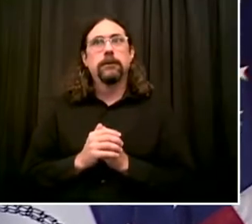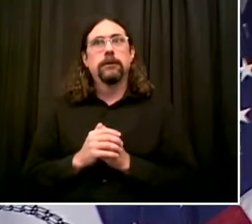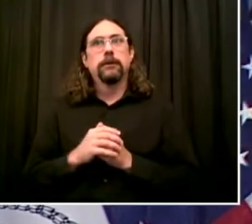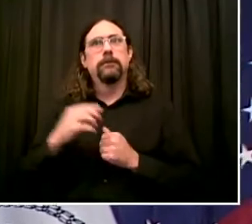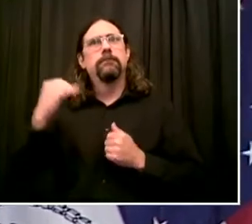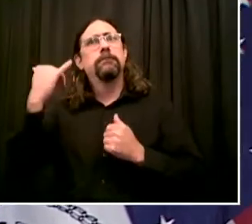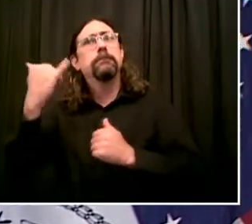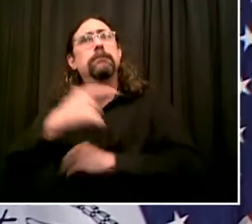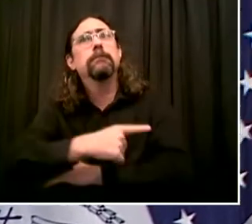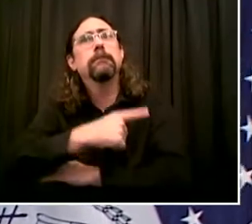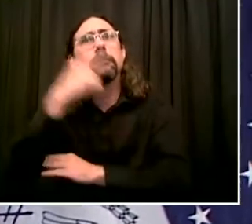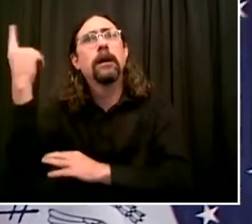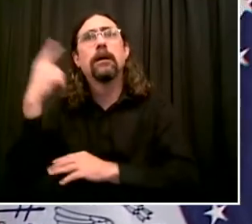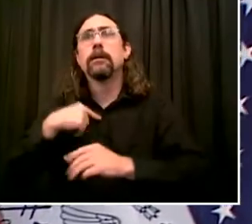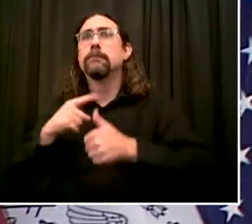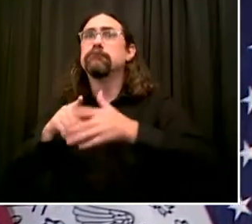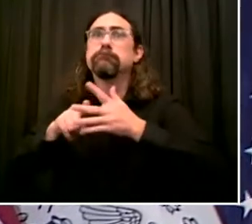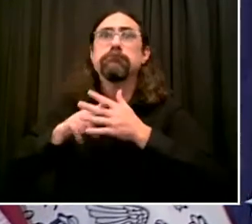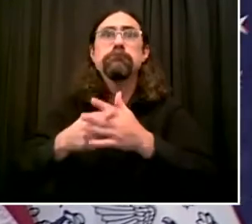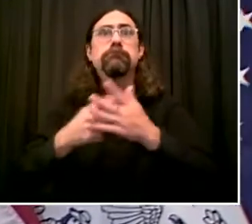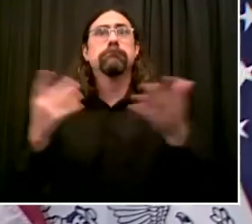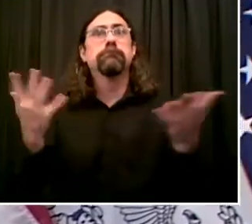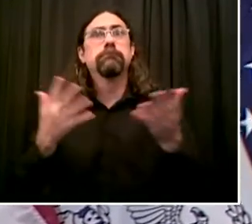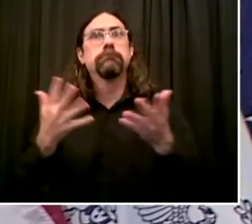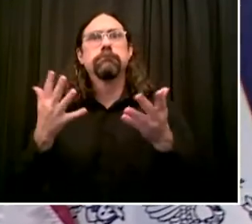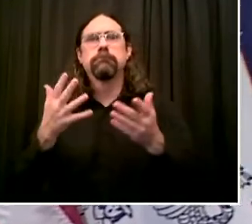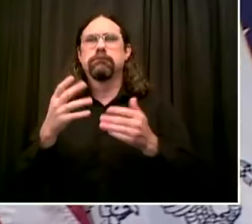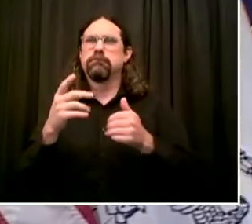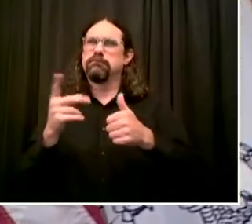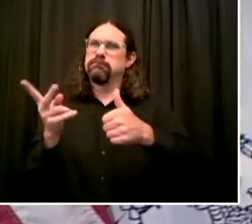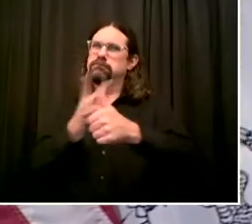GOOD MORNING, EVERYBODY. A LOT IS GOING ON AND I WANT TO